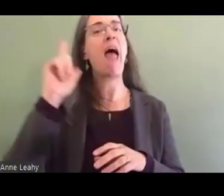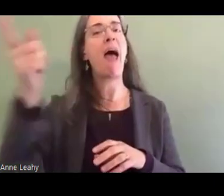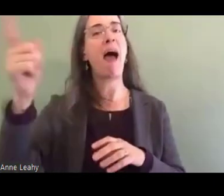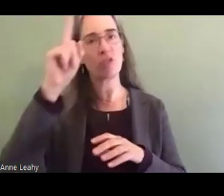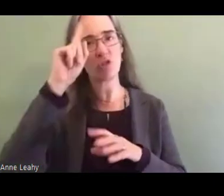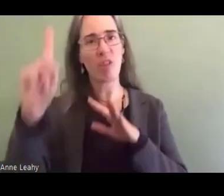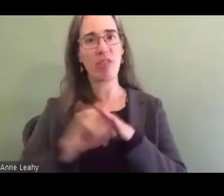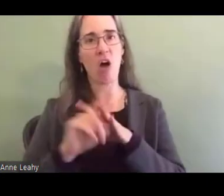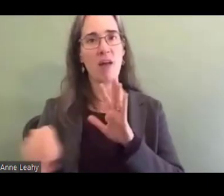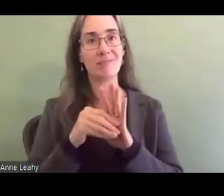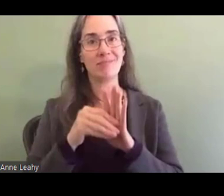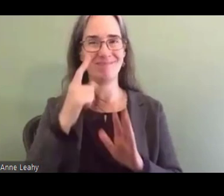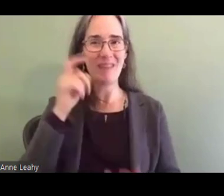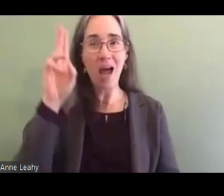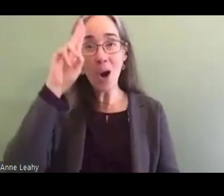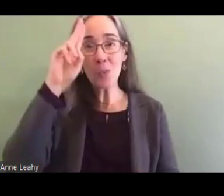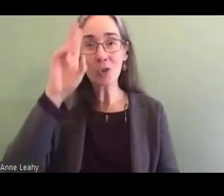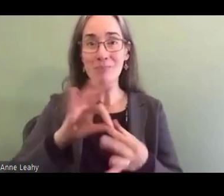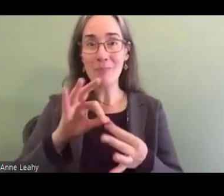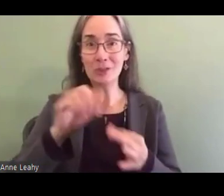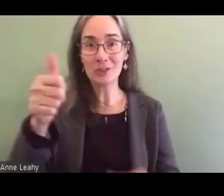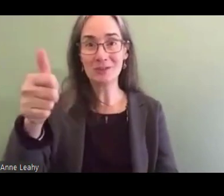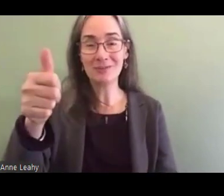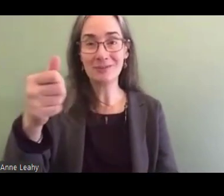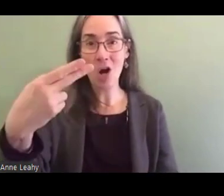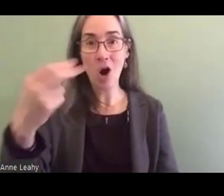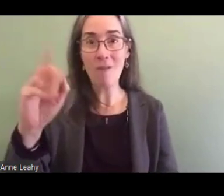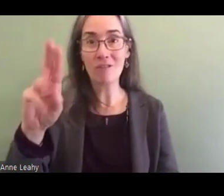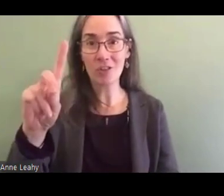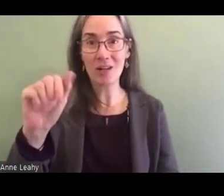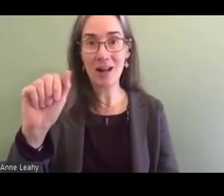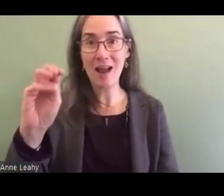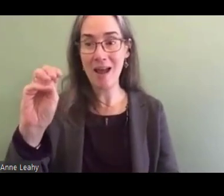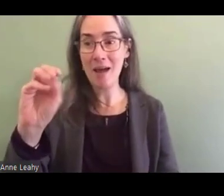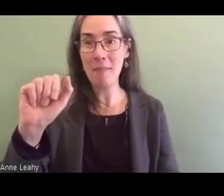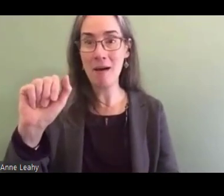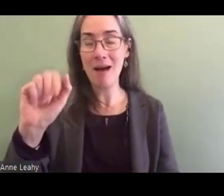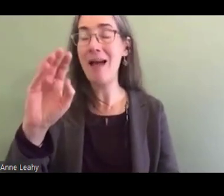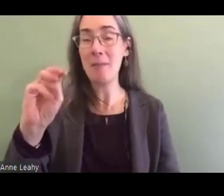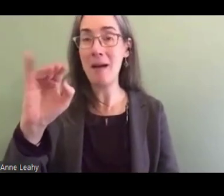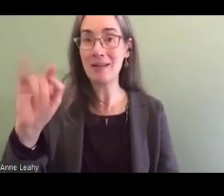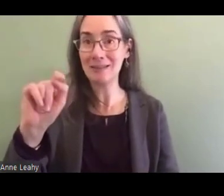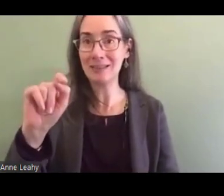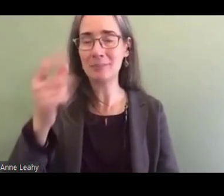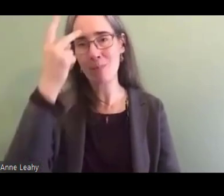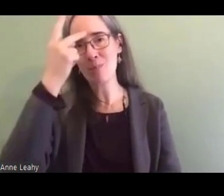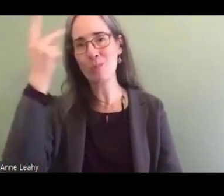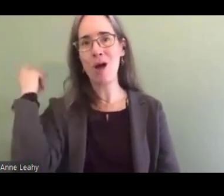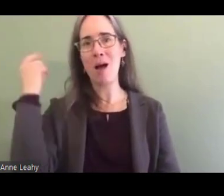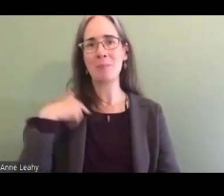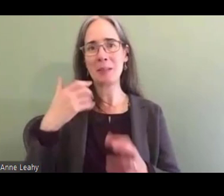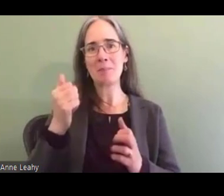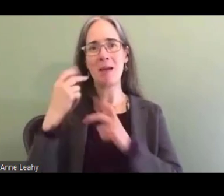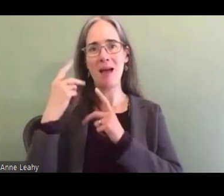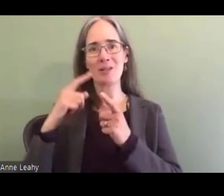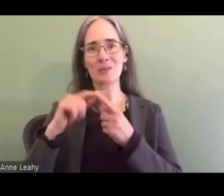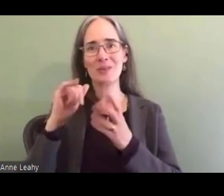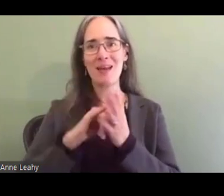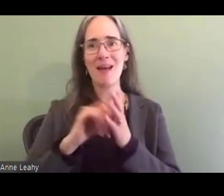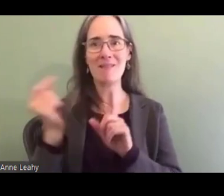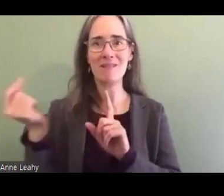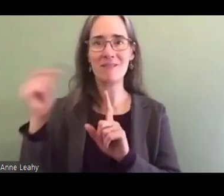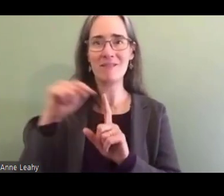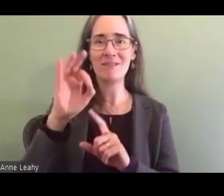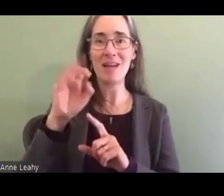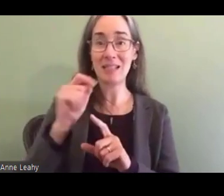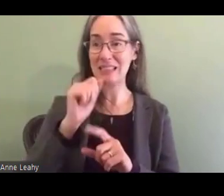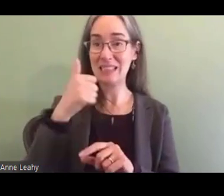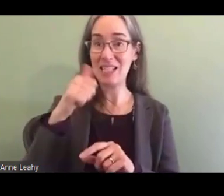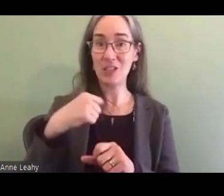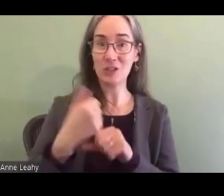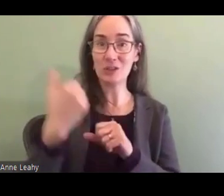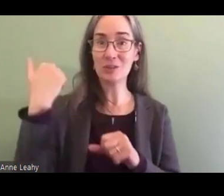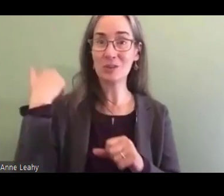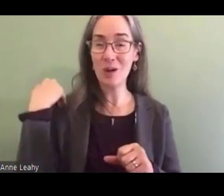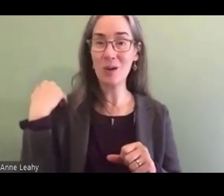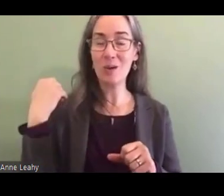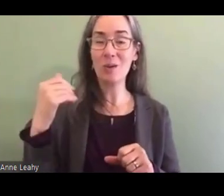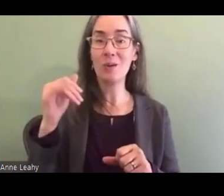Howard mentioned Harvard and MIT and it brought me back to the fact that ten years ago,